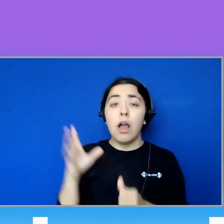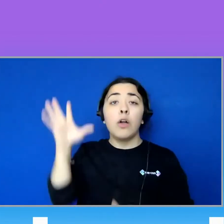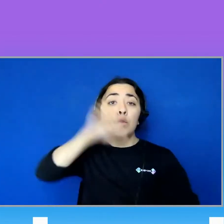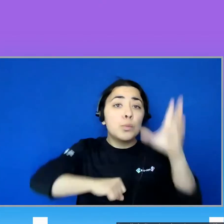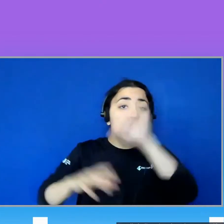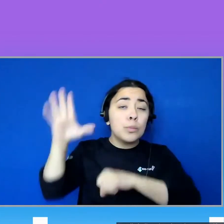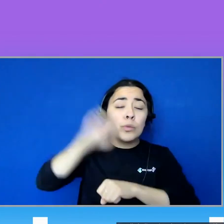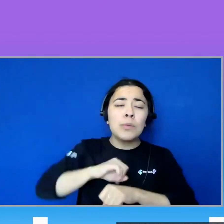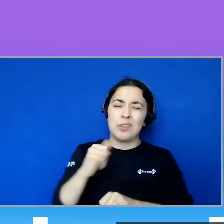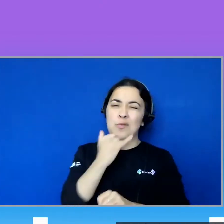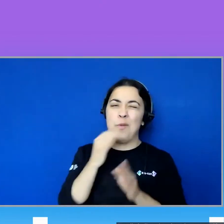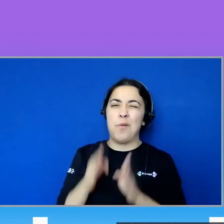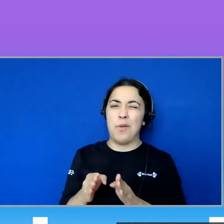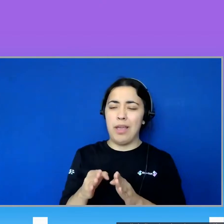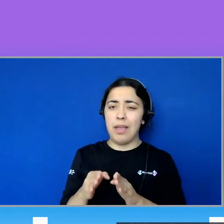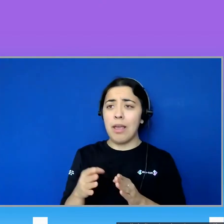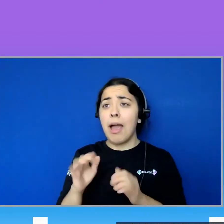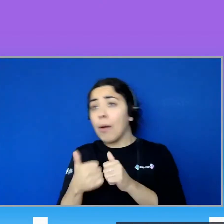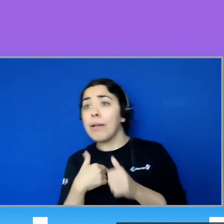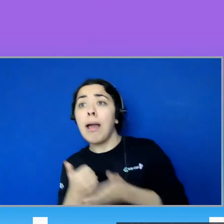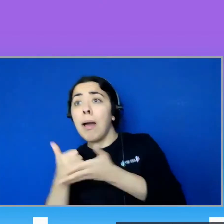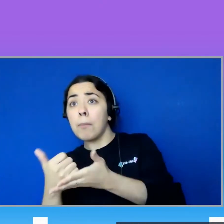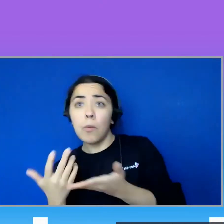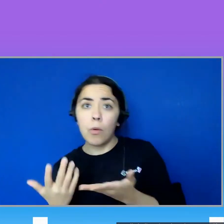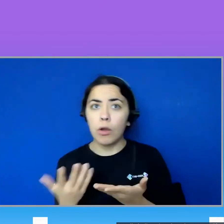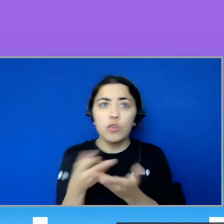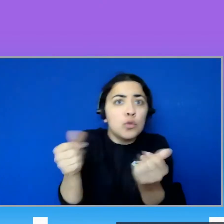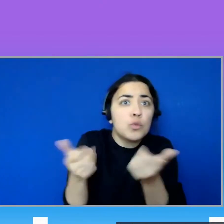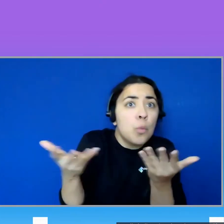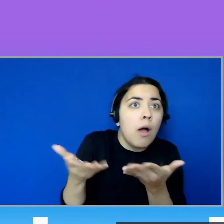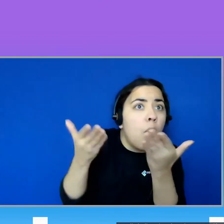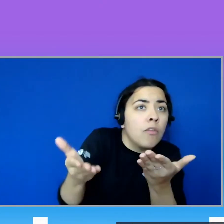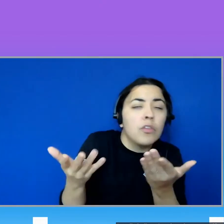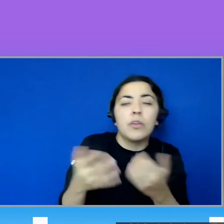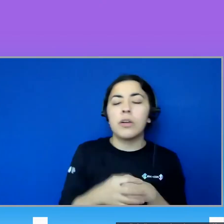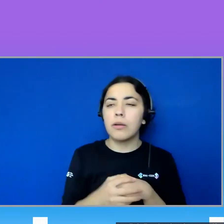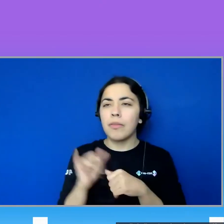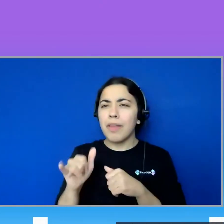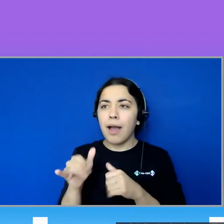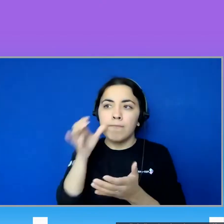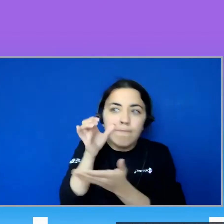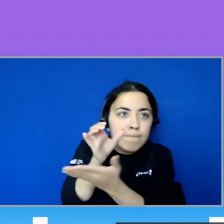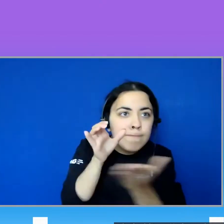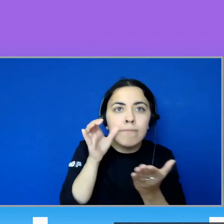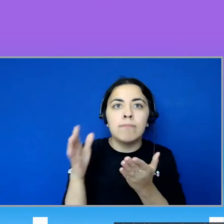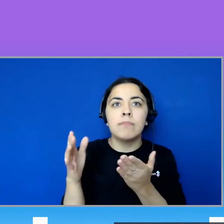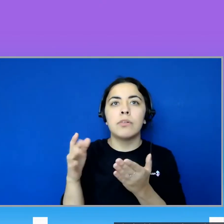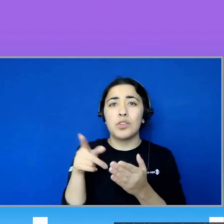not quite the right way, you know, what can I do to help? Or what are the solutions? Really?